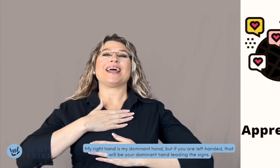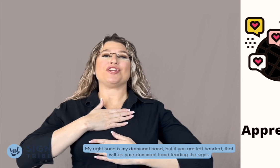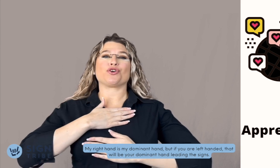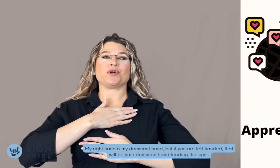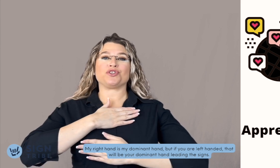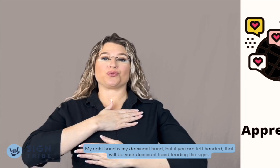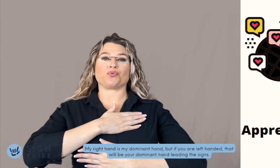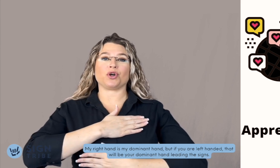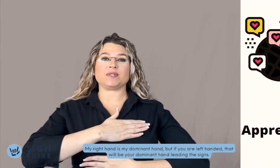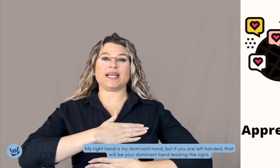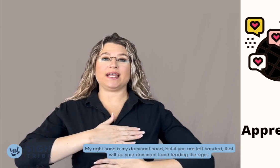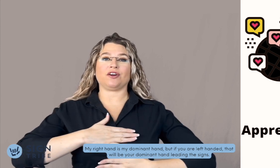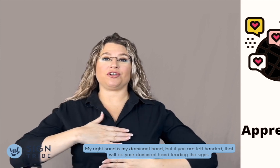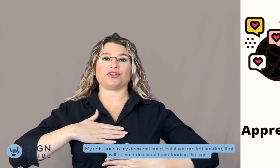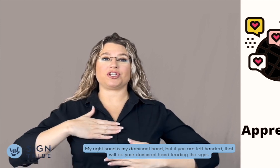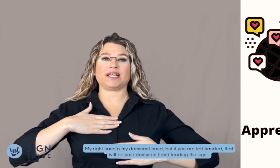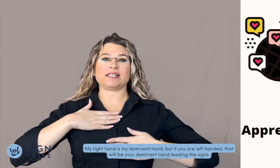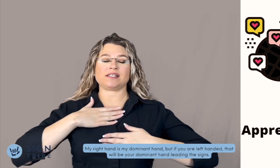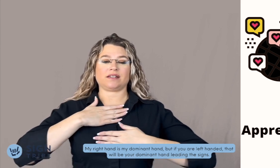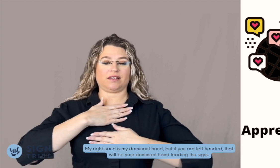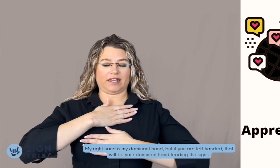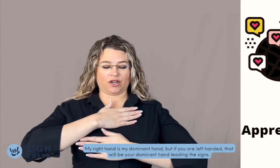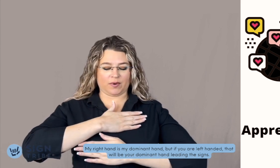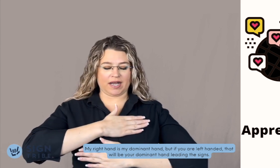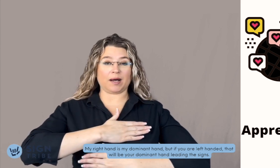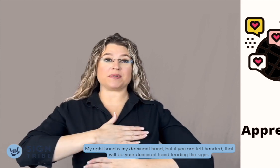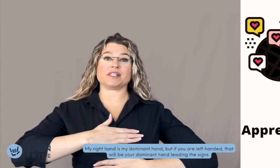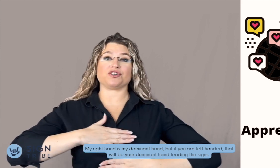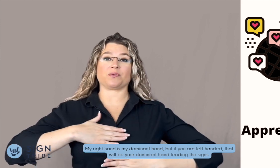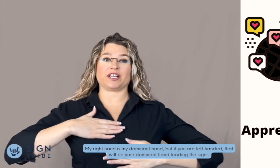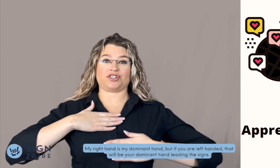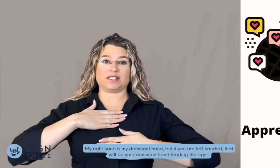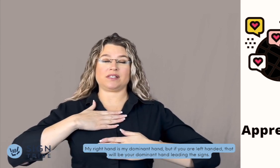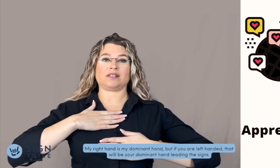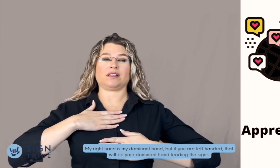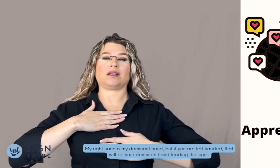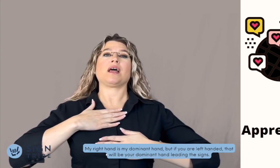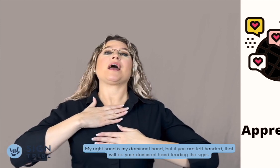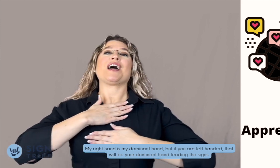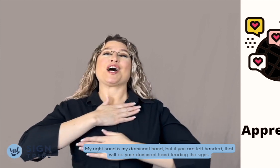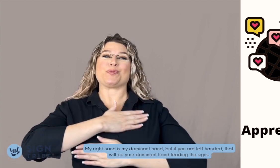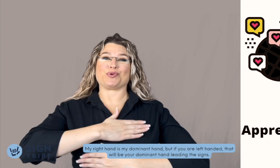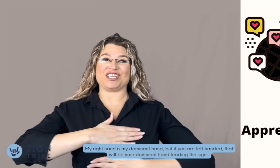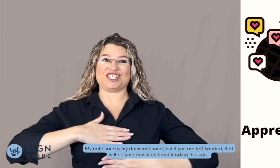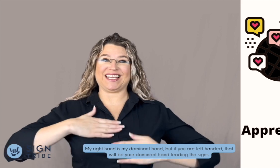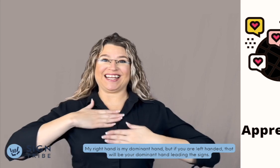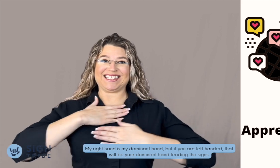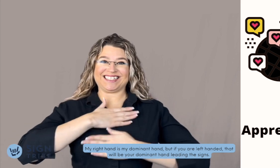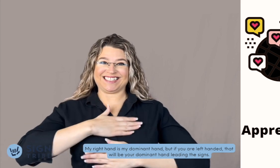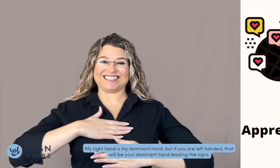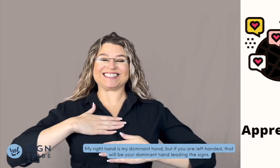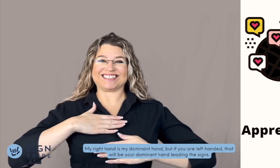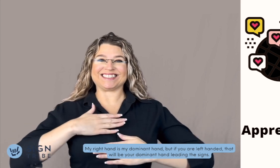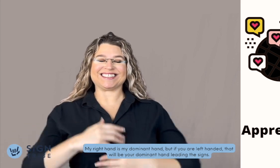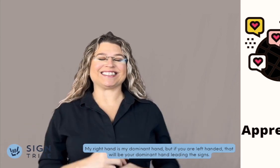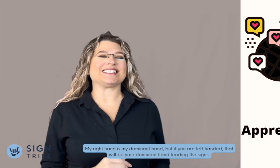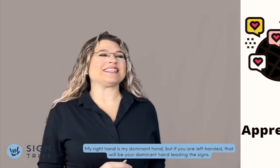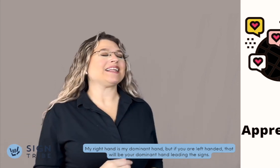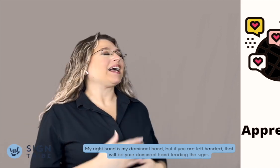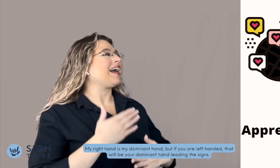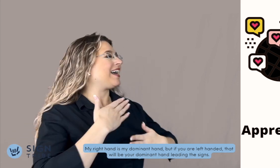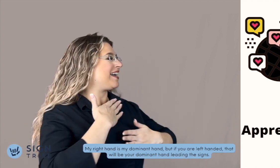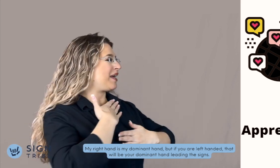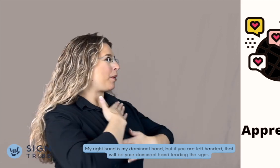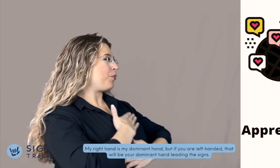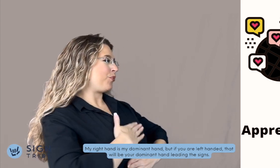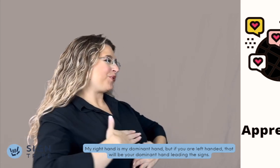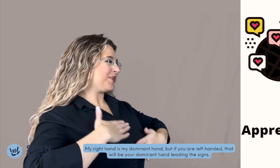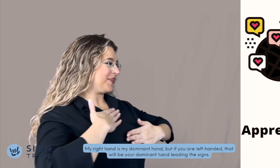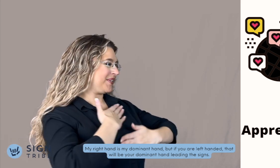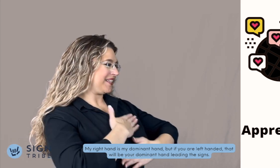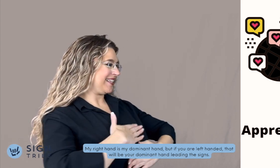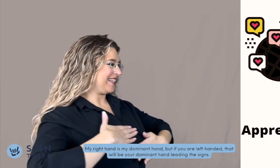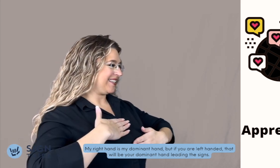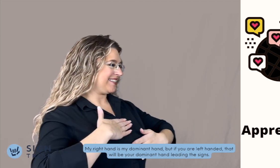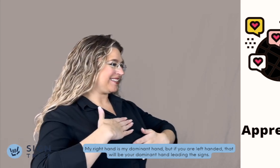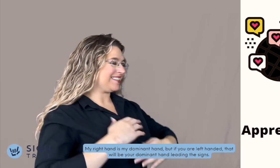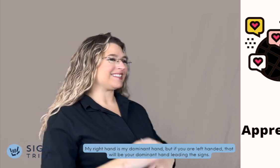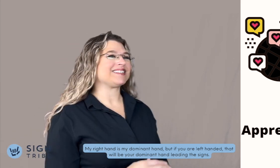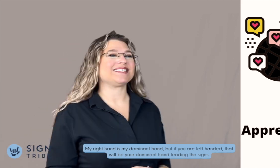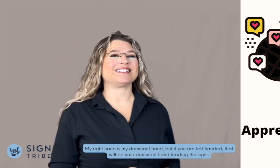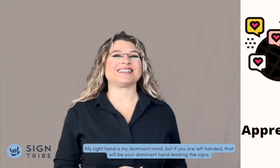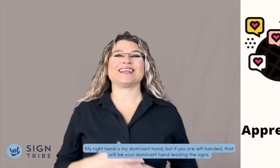and you're going to rotate on your chest, like going opposite directions. Appreciate.